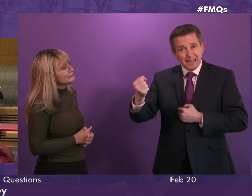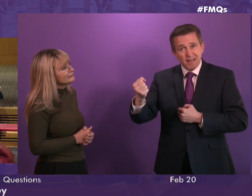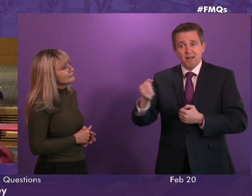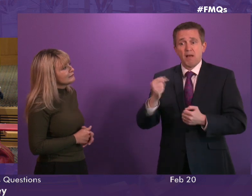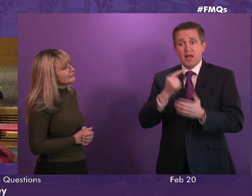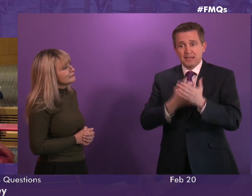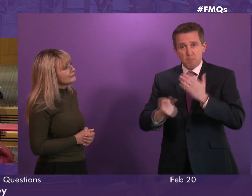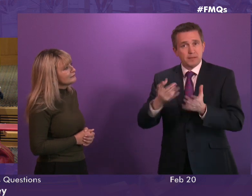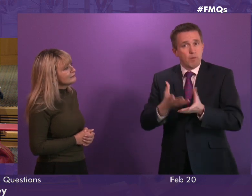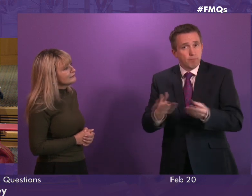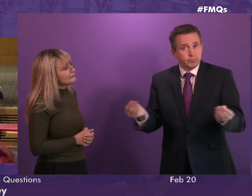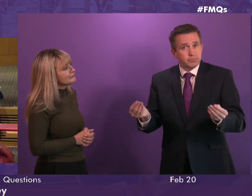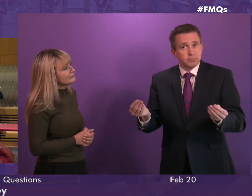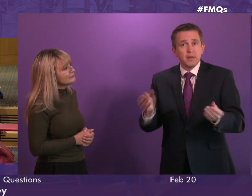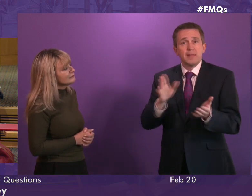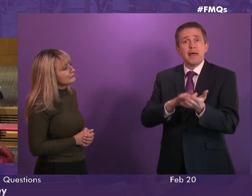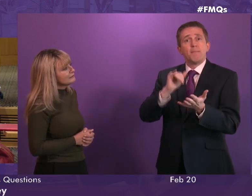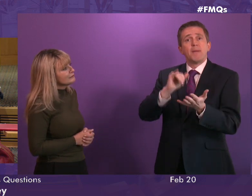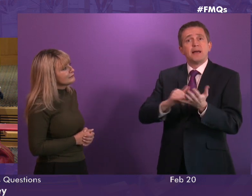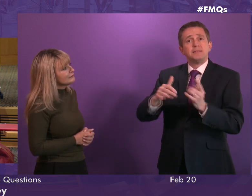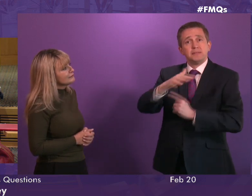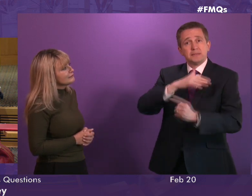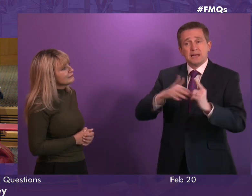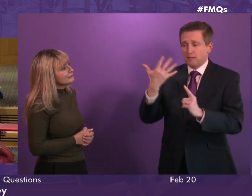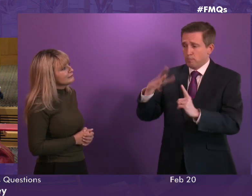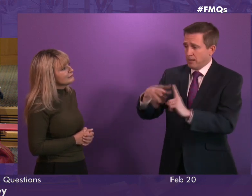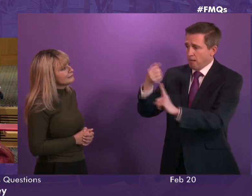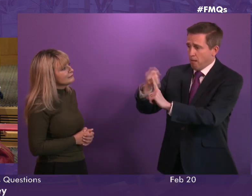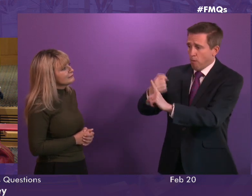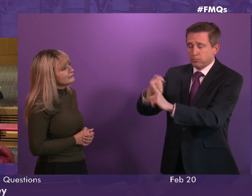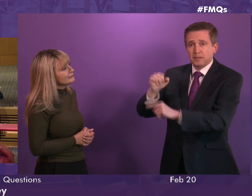independence. The Multiple Sclerosis Society has been lobbying this Government and this